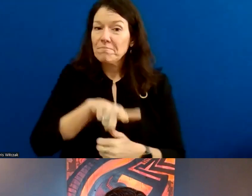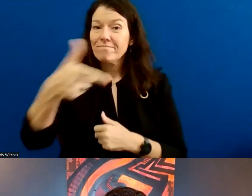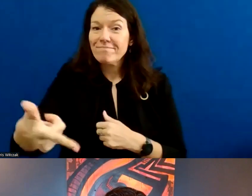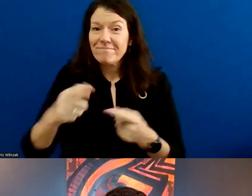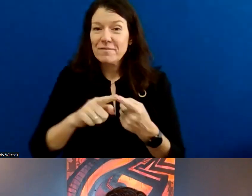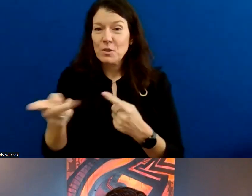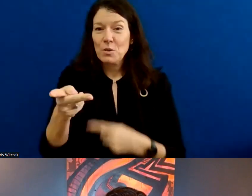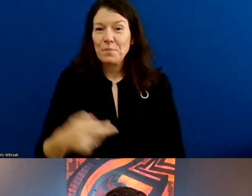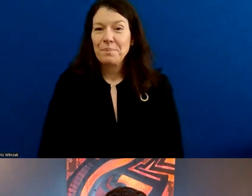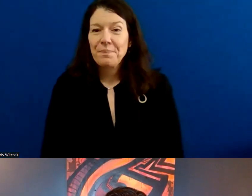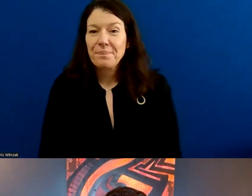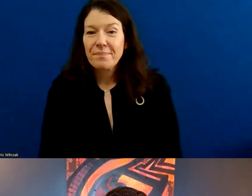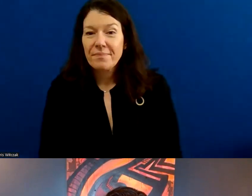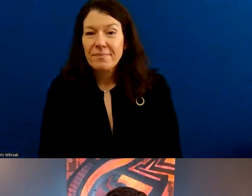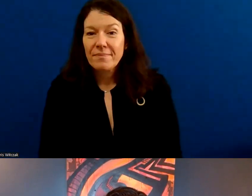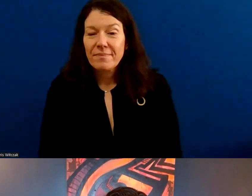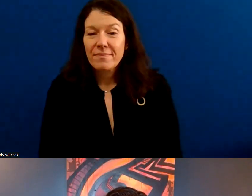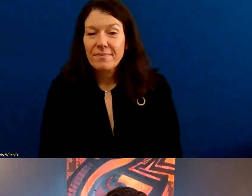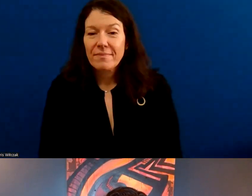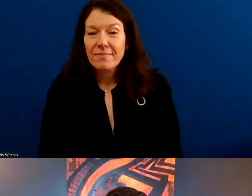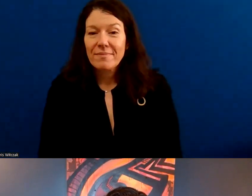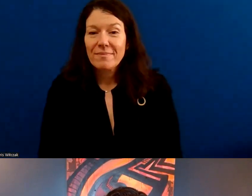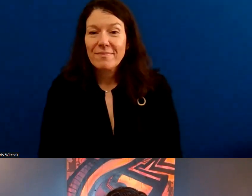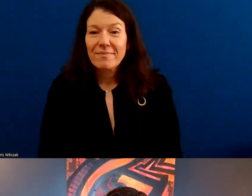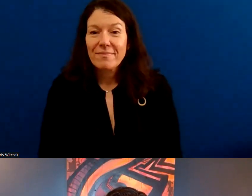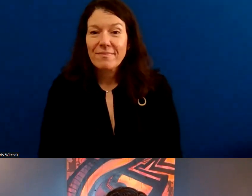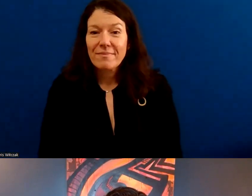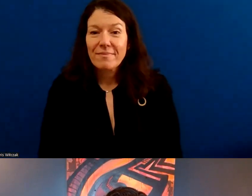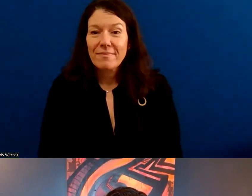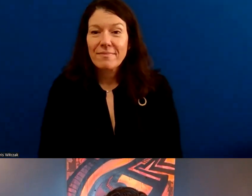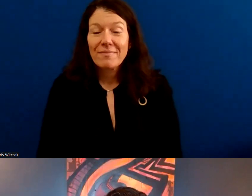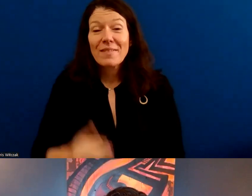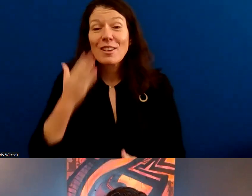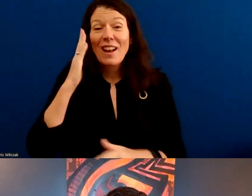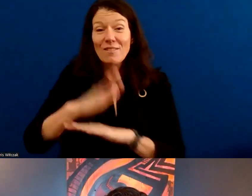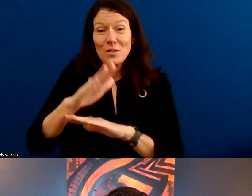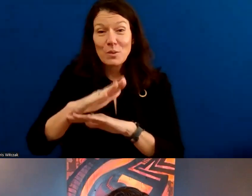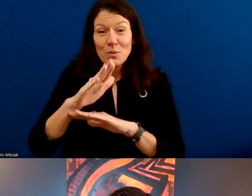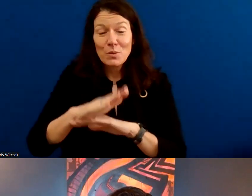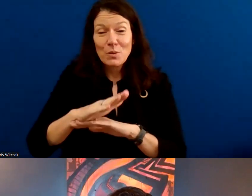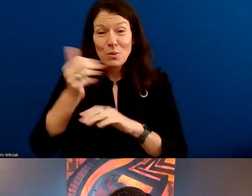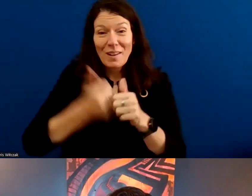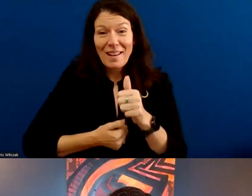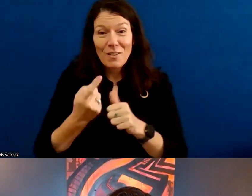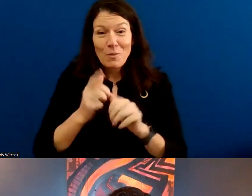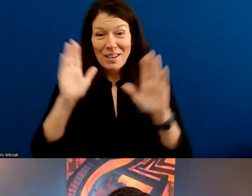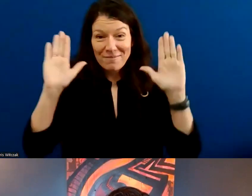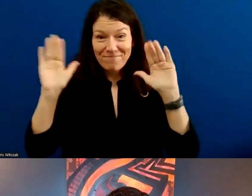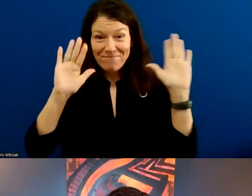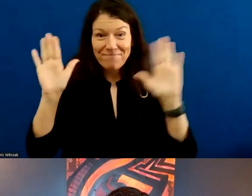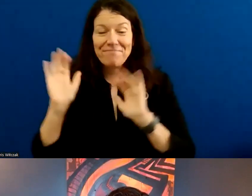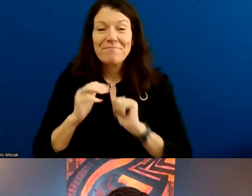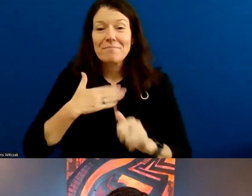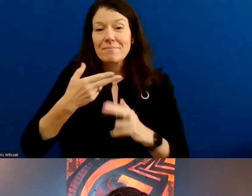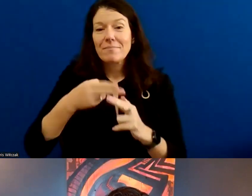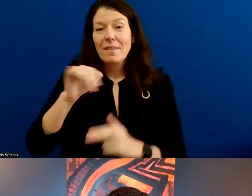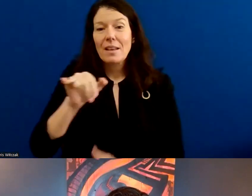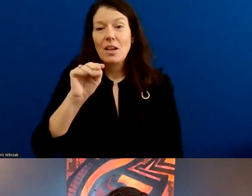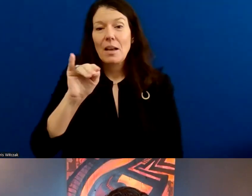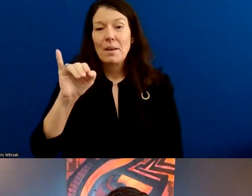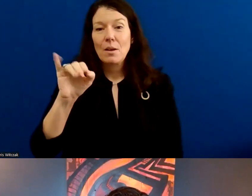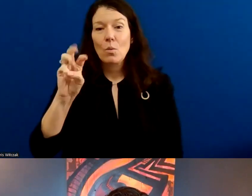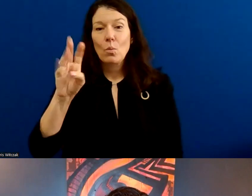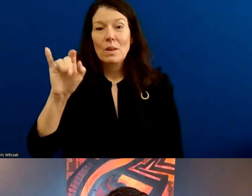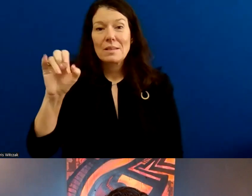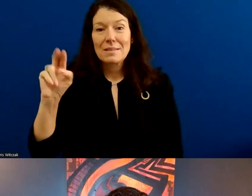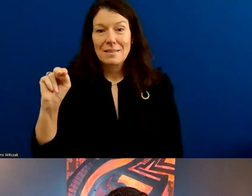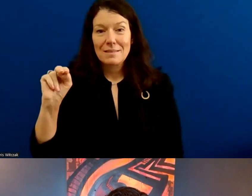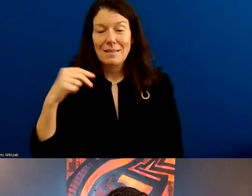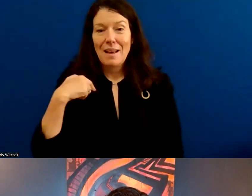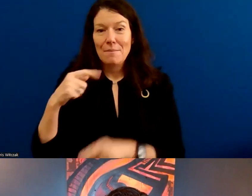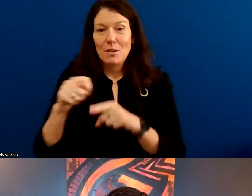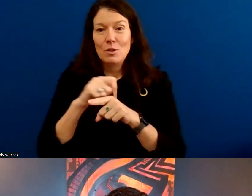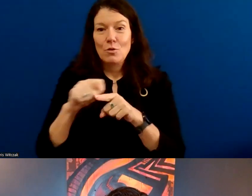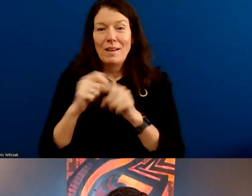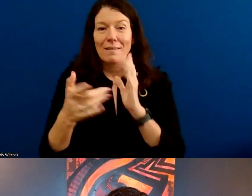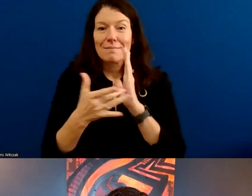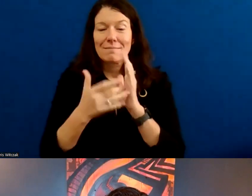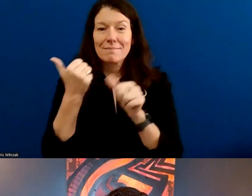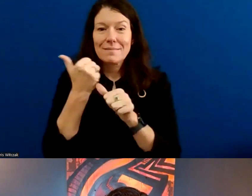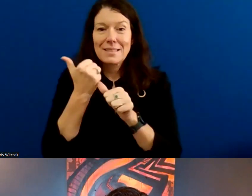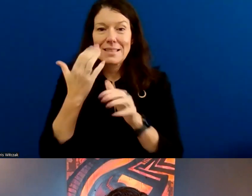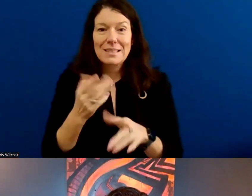Good afternoon everyone my name is Jamie Wilson I am a training and technical assistance specialist